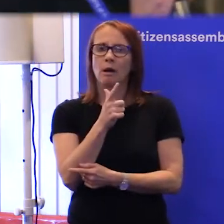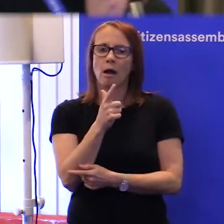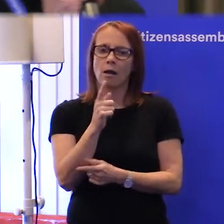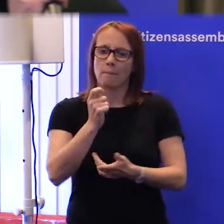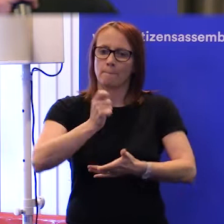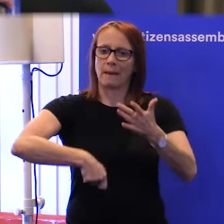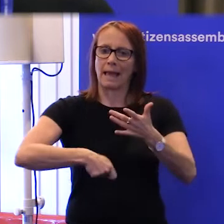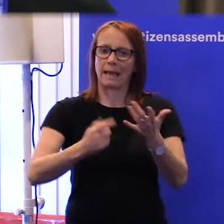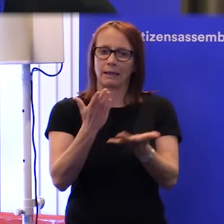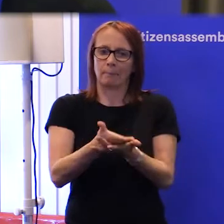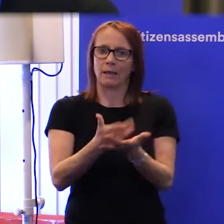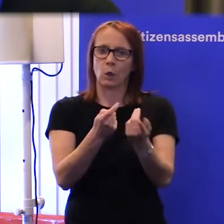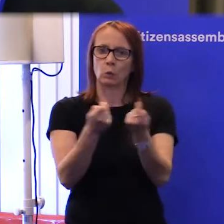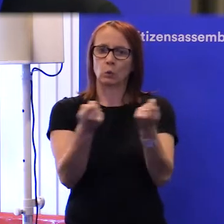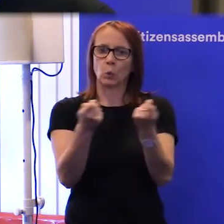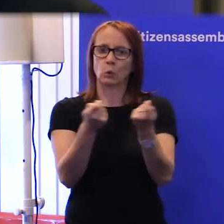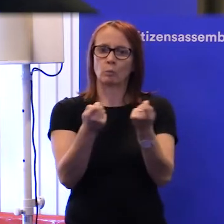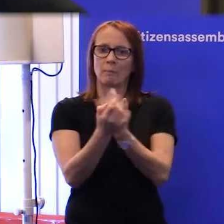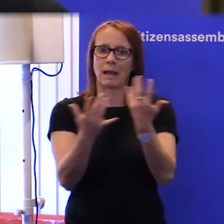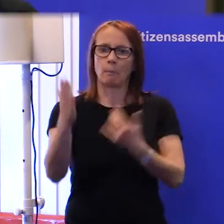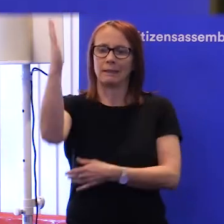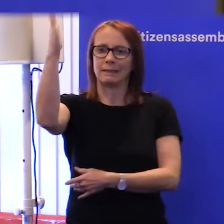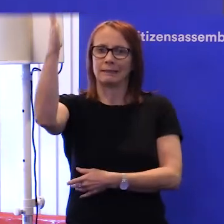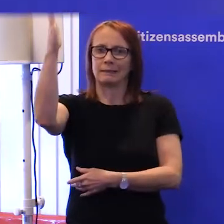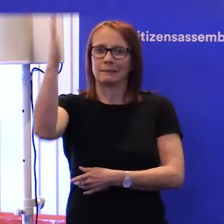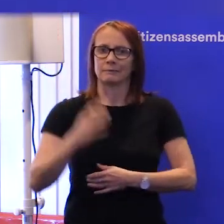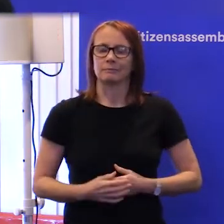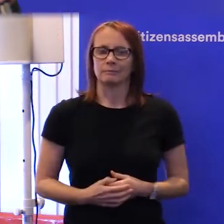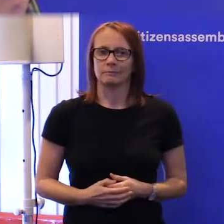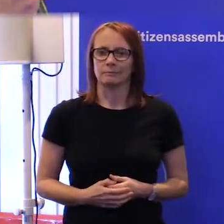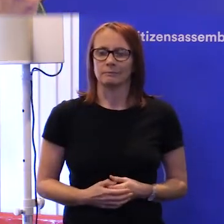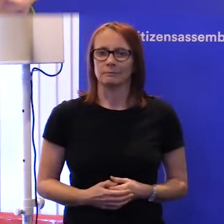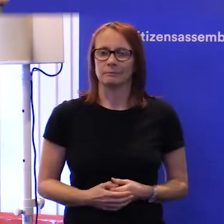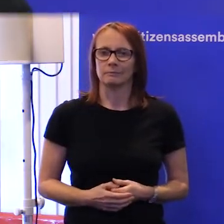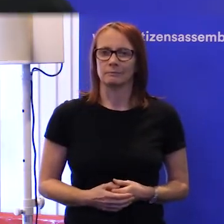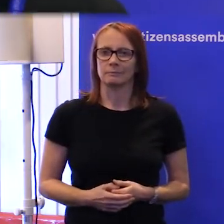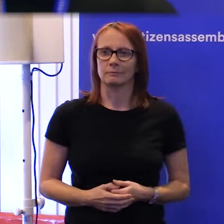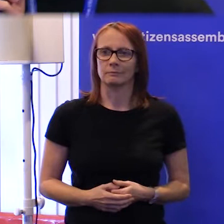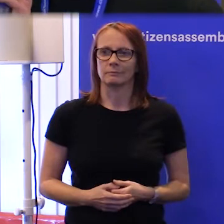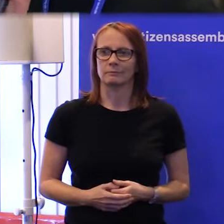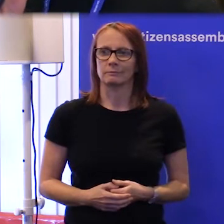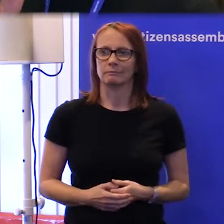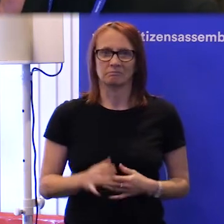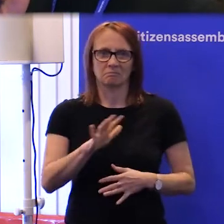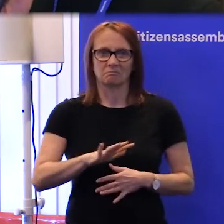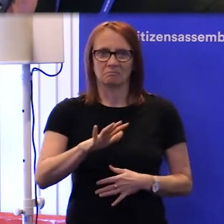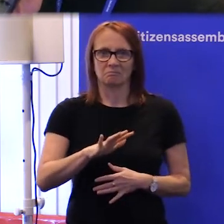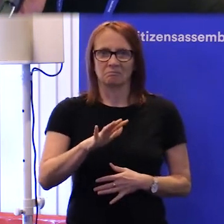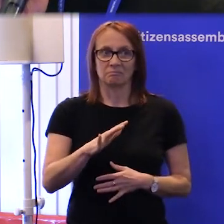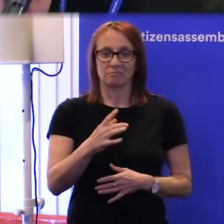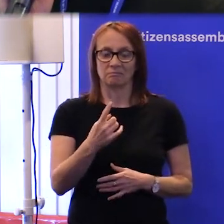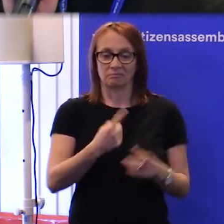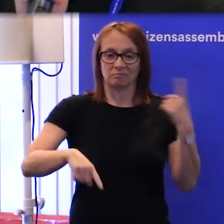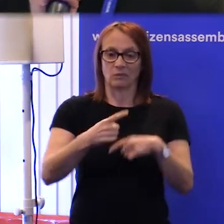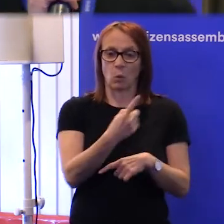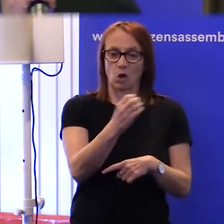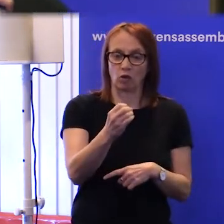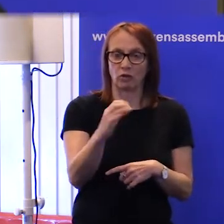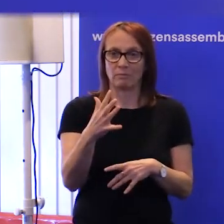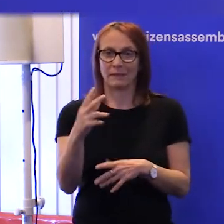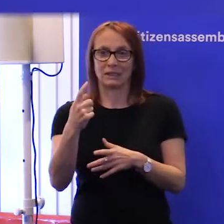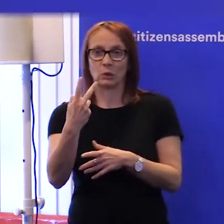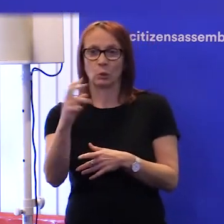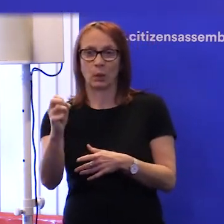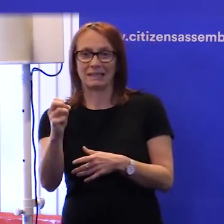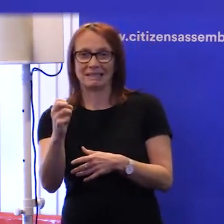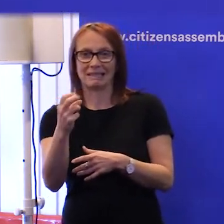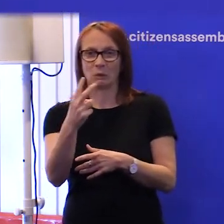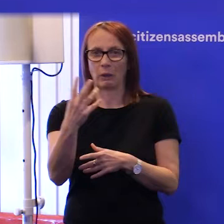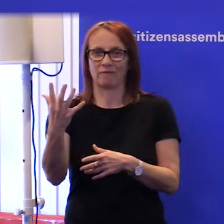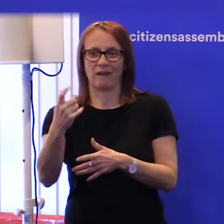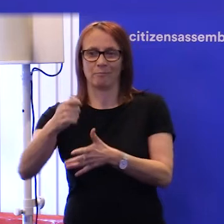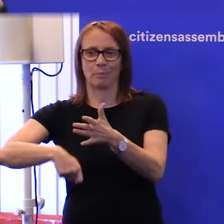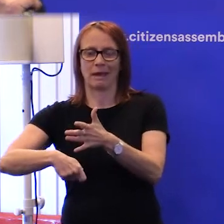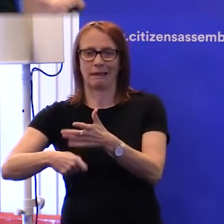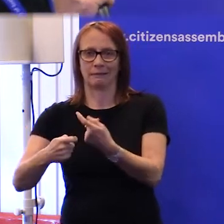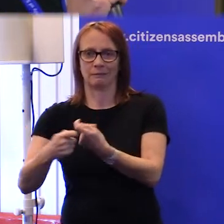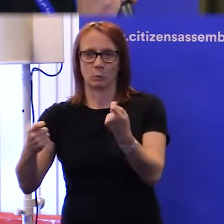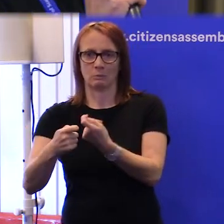a newspaper on a regular basis so in a room of 100 for 20 25 maybe okay how